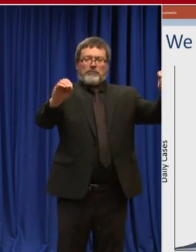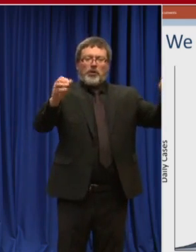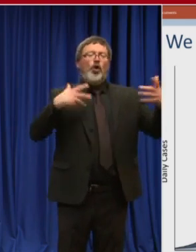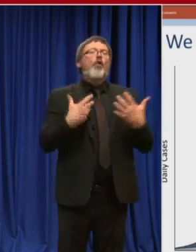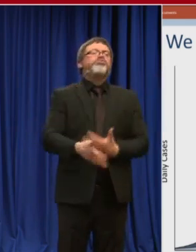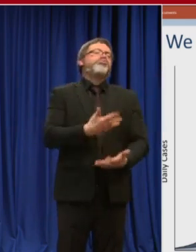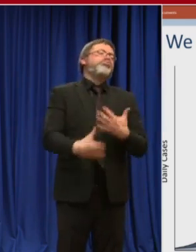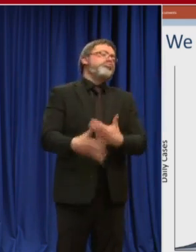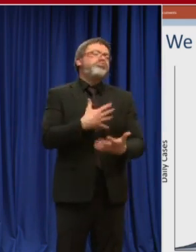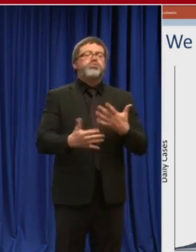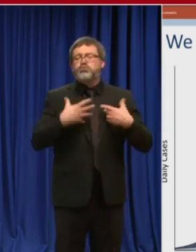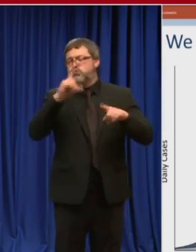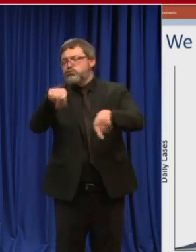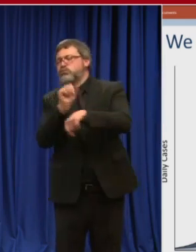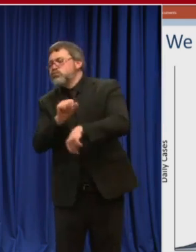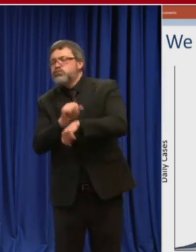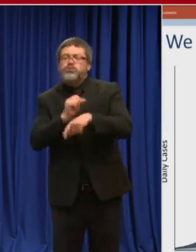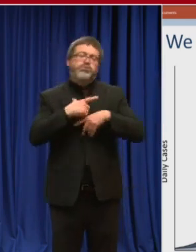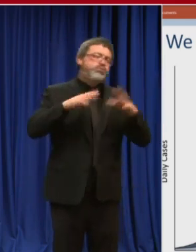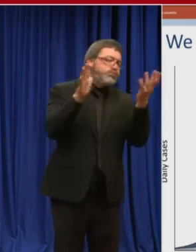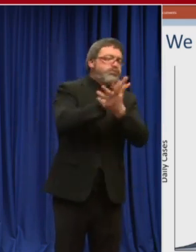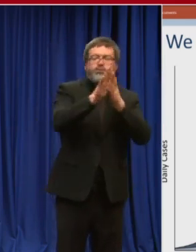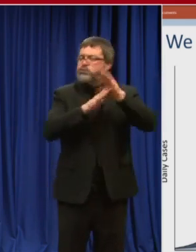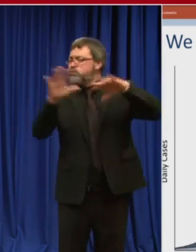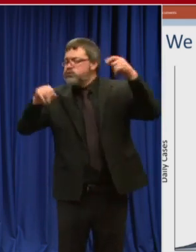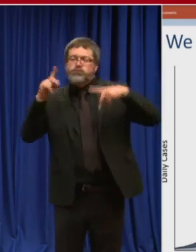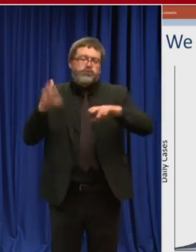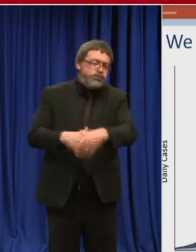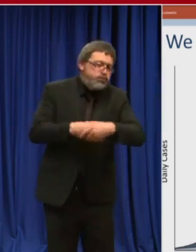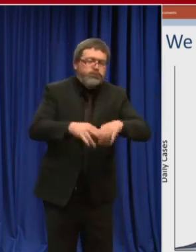POSSIBLY LIKELY, YOU KNOW MORE THAN THAT OVER.